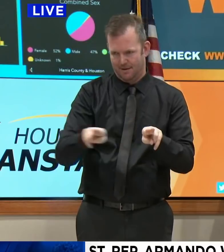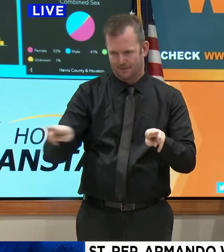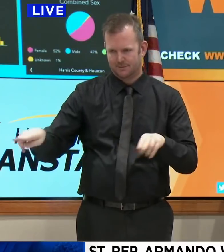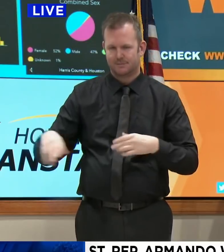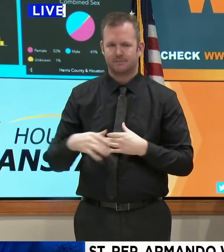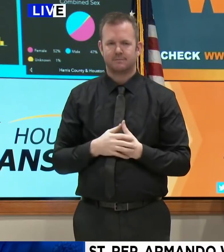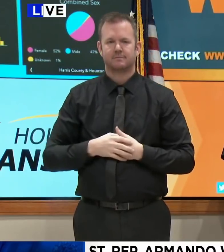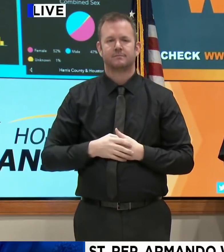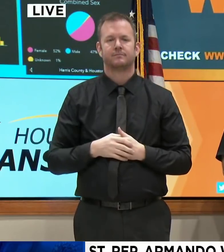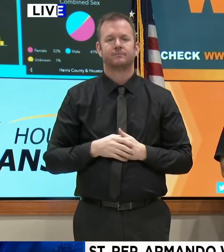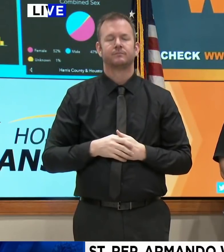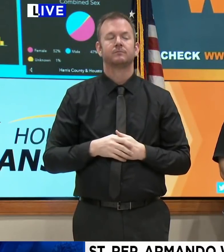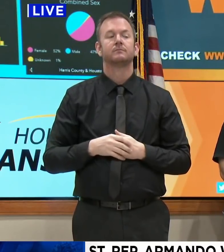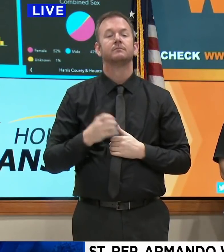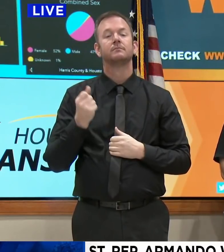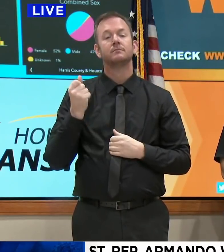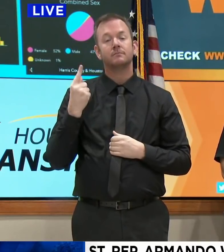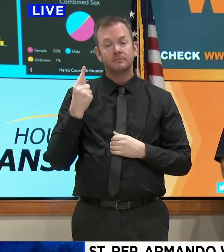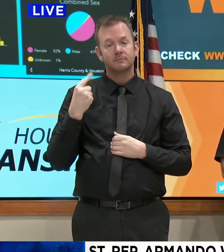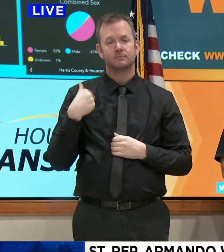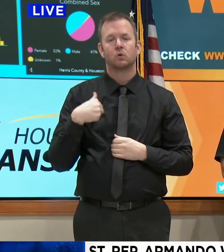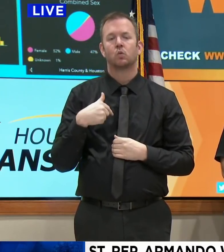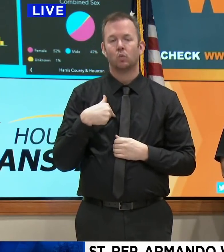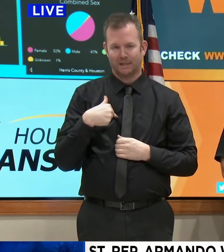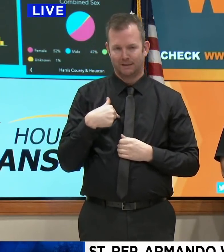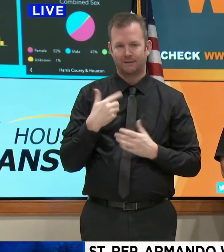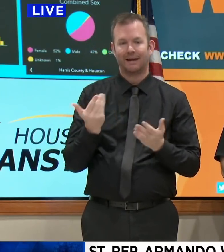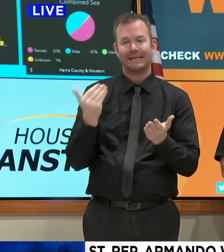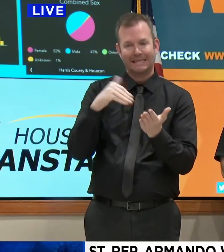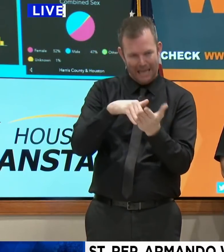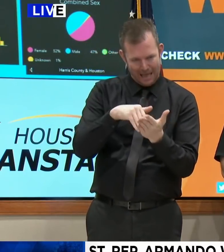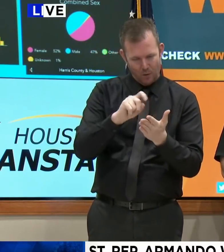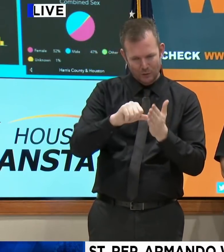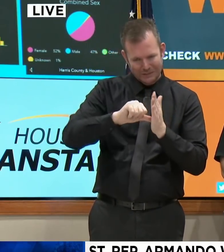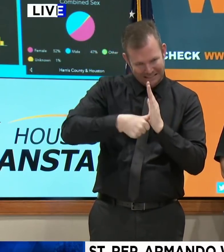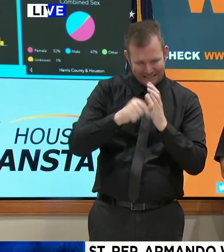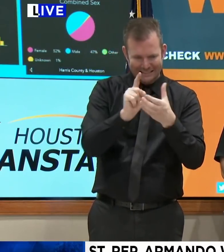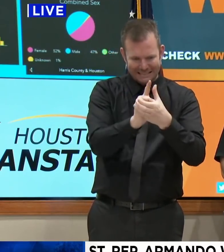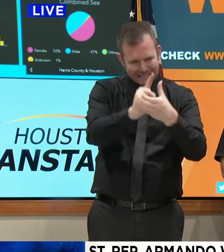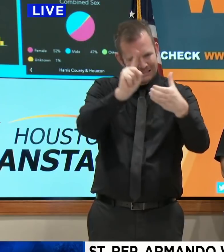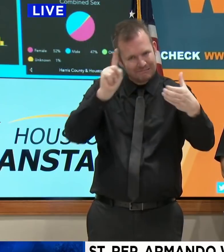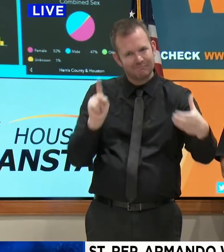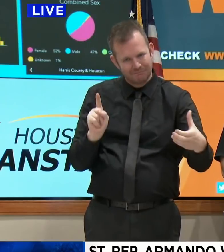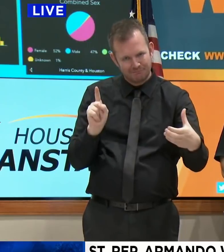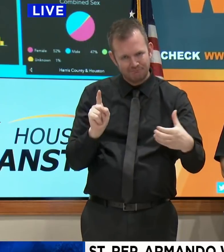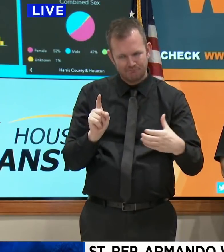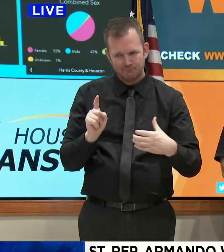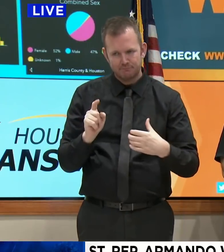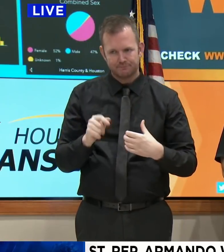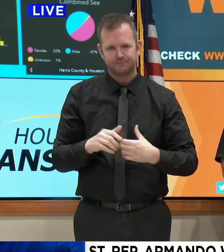conversations with them is that. that. >> the is it you know is the is it you know is adequate. adequate. >> Now in terms of other Now in terms of other measures we’re working to see.